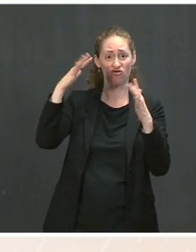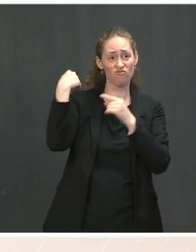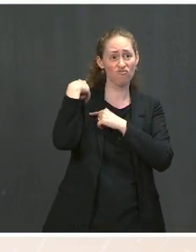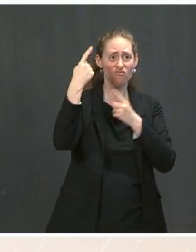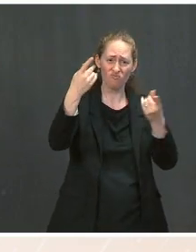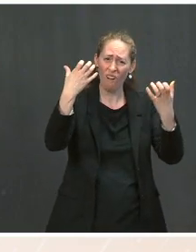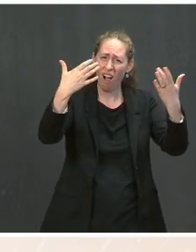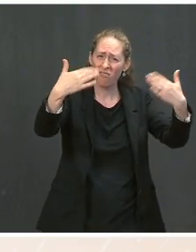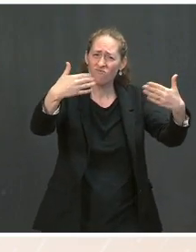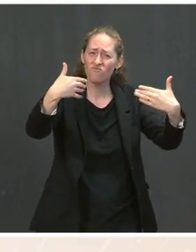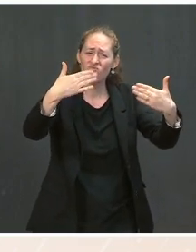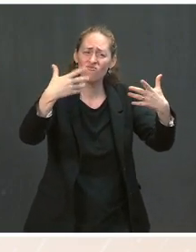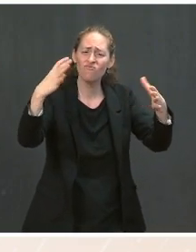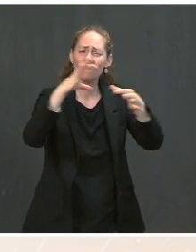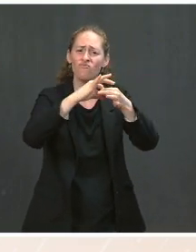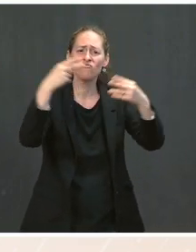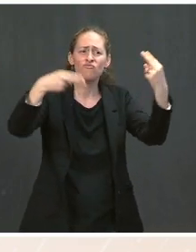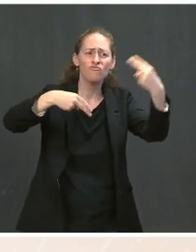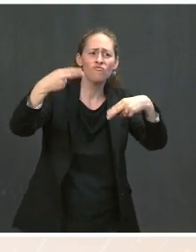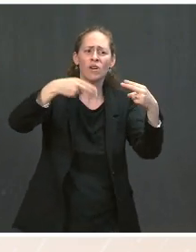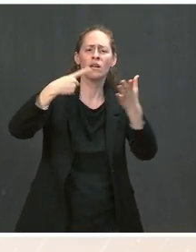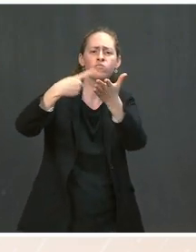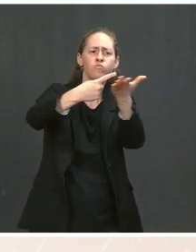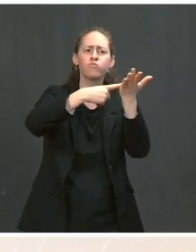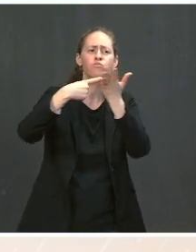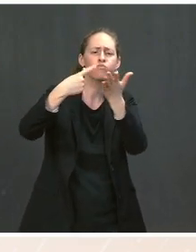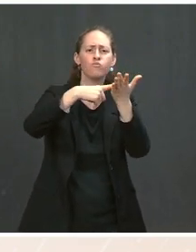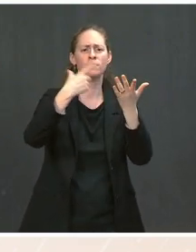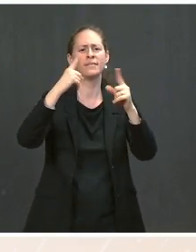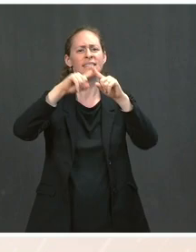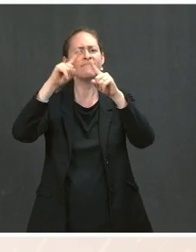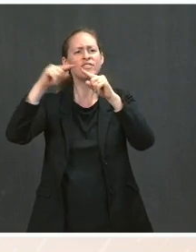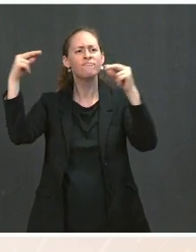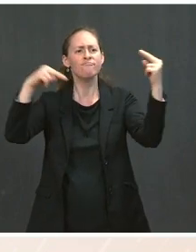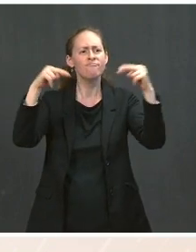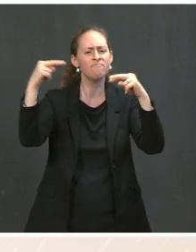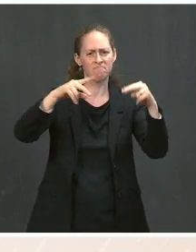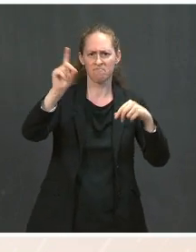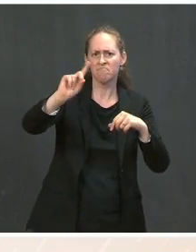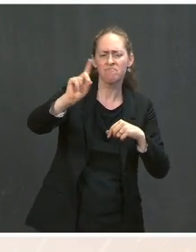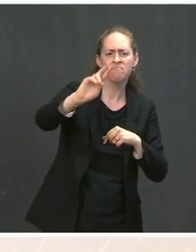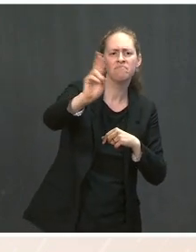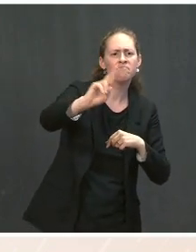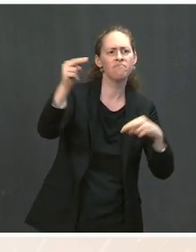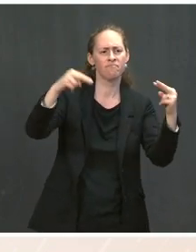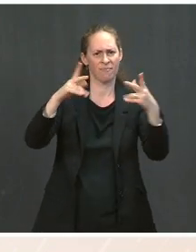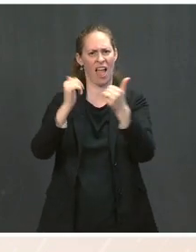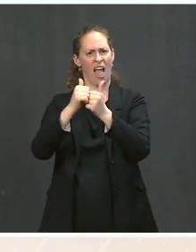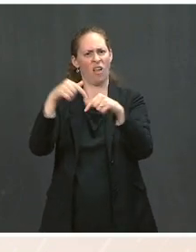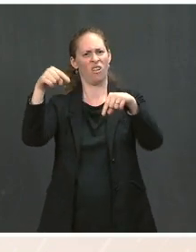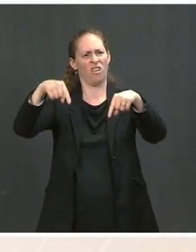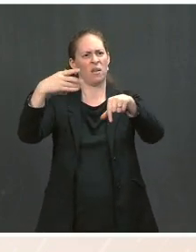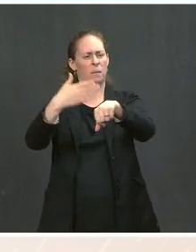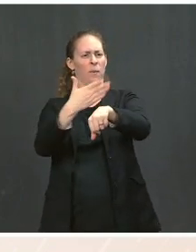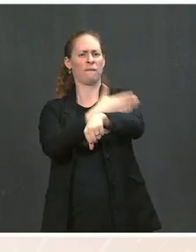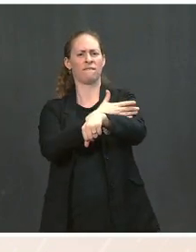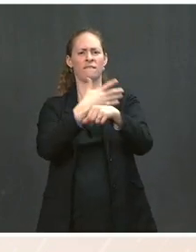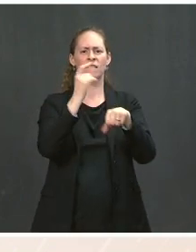and he wants input from lawmakers on both sides of the aisle on how we can improve the Jobs Plan. And certainly, he is -- he looks forward